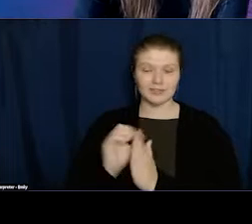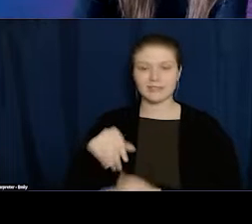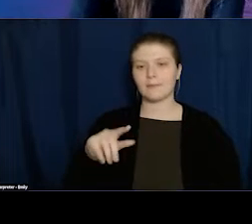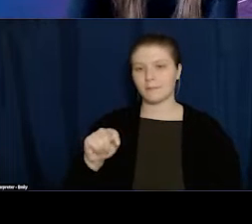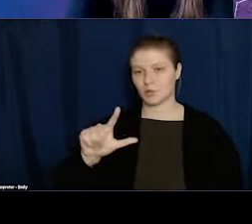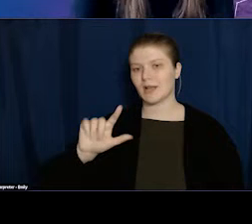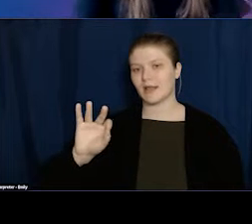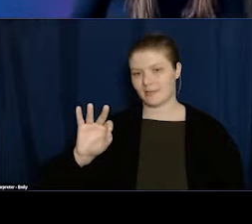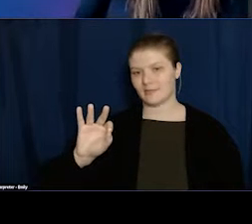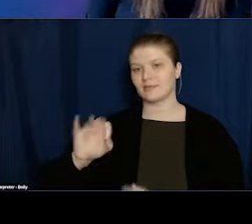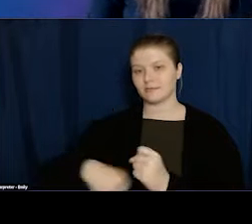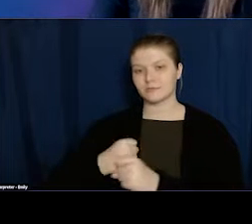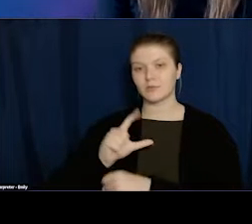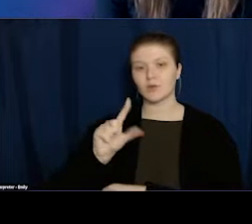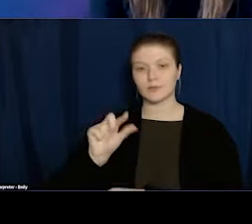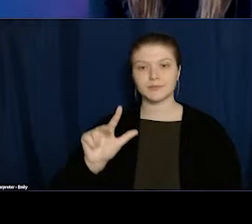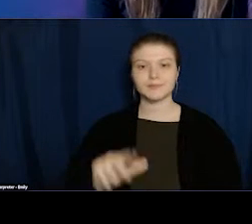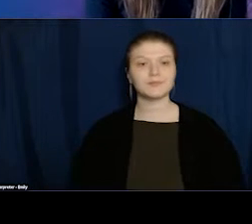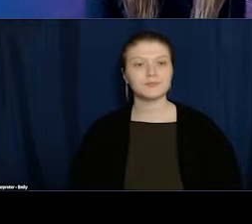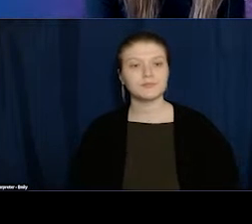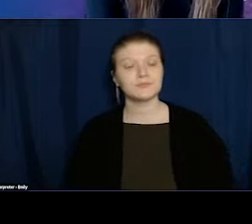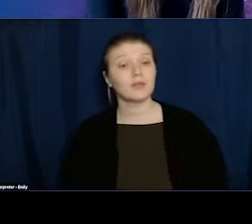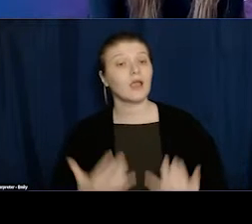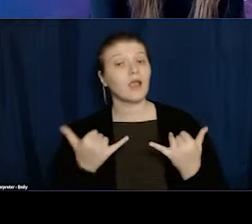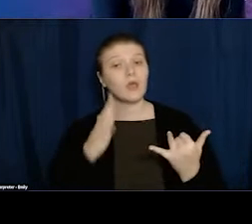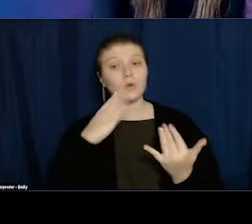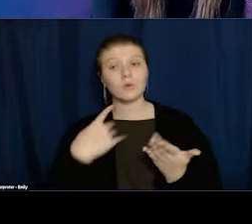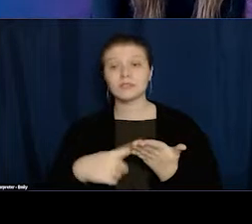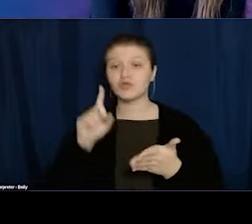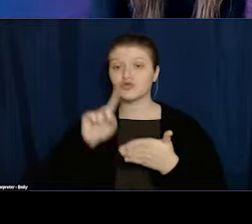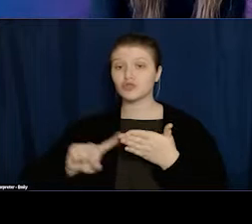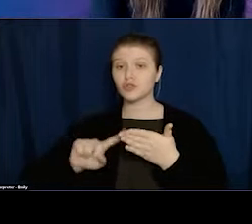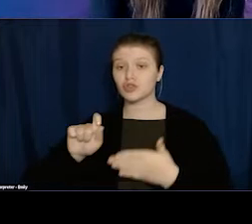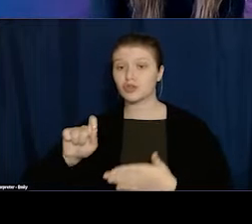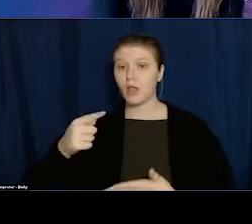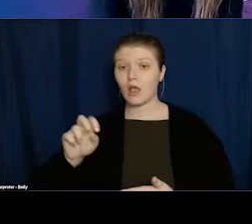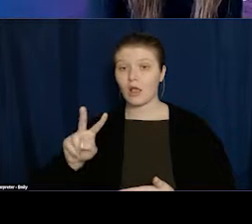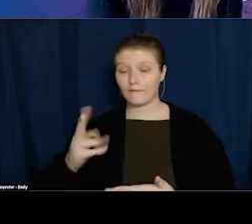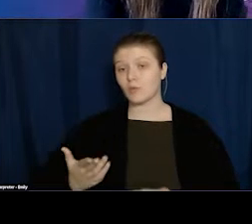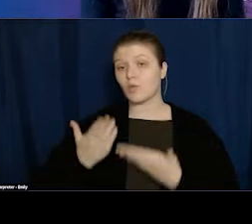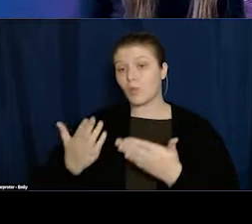Next, I want to go over some of the features of Research.gov proposal preparation. This is just a highlight of some of the things